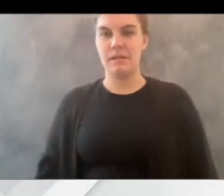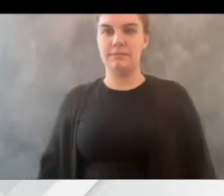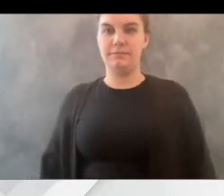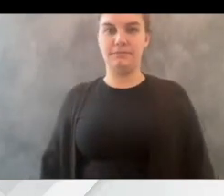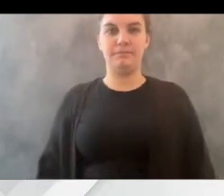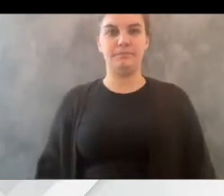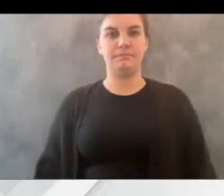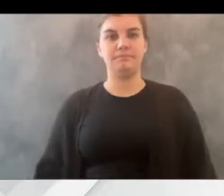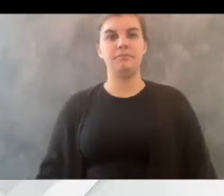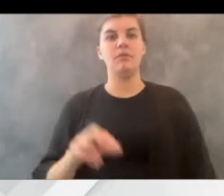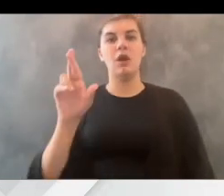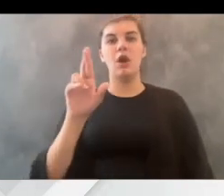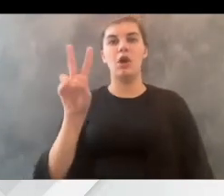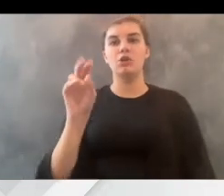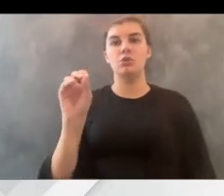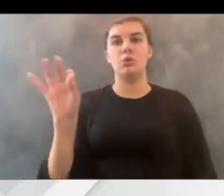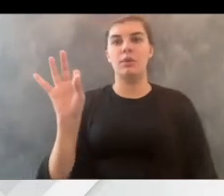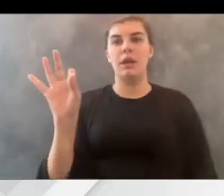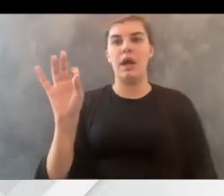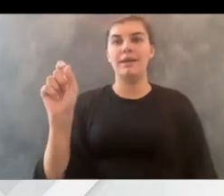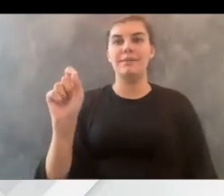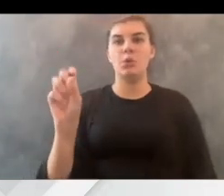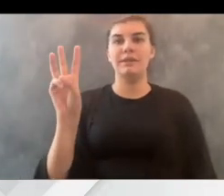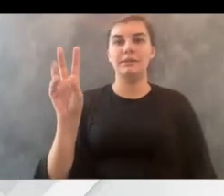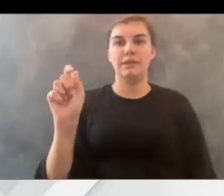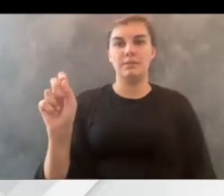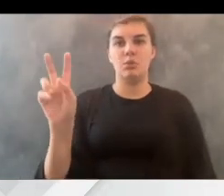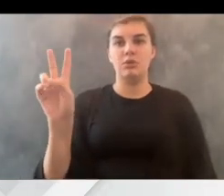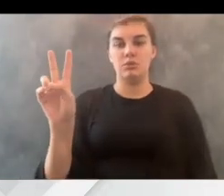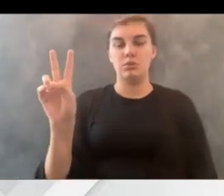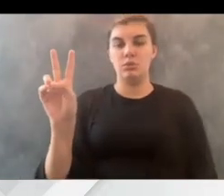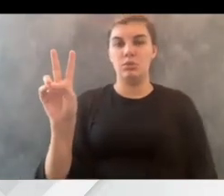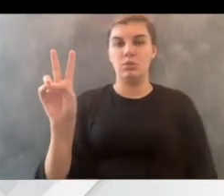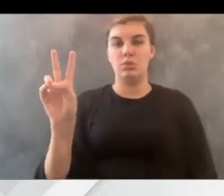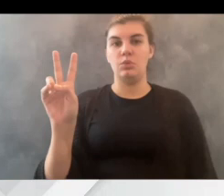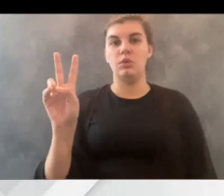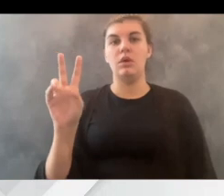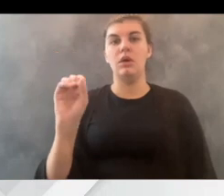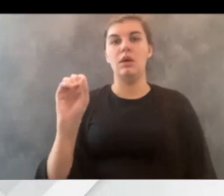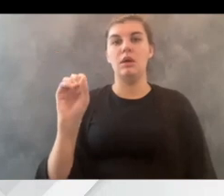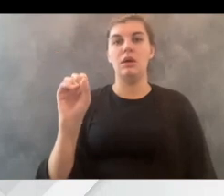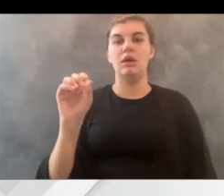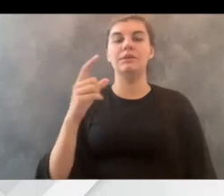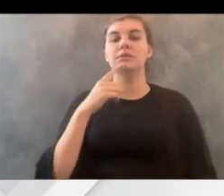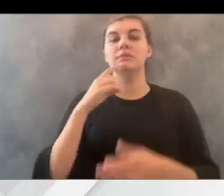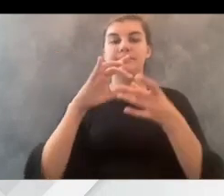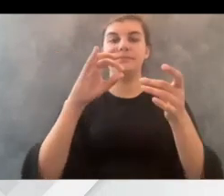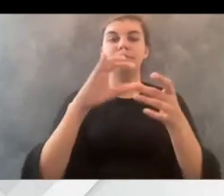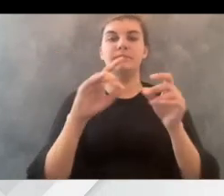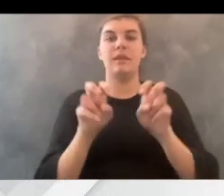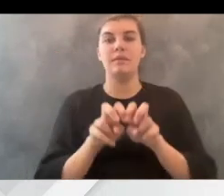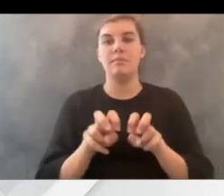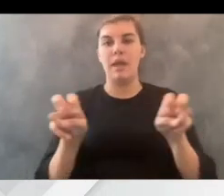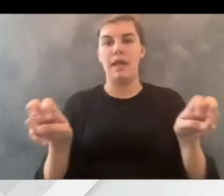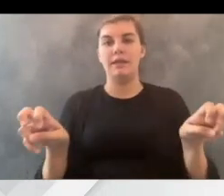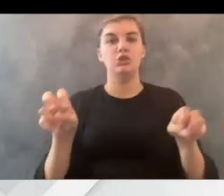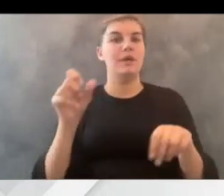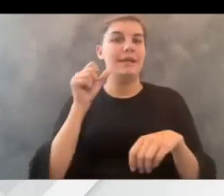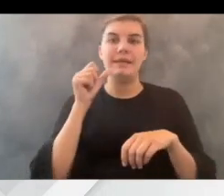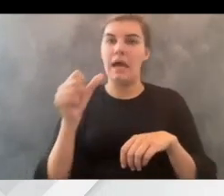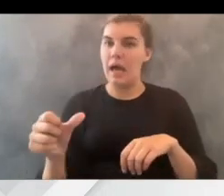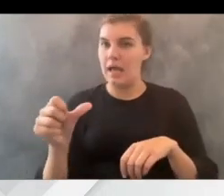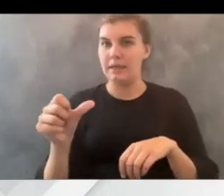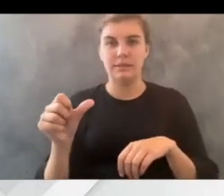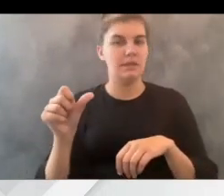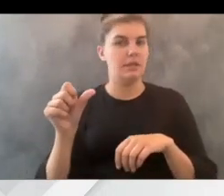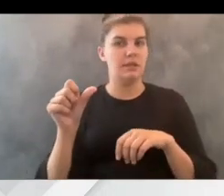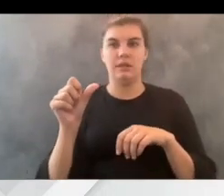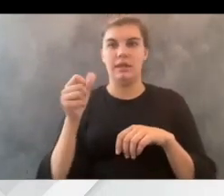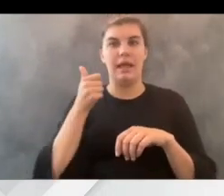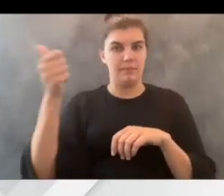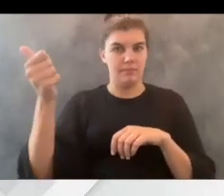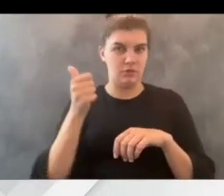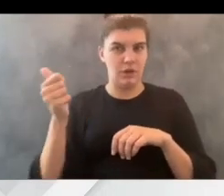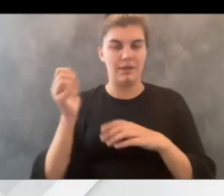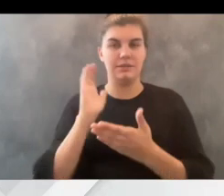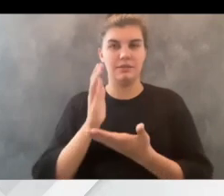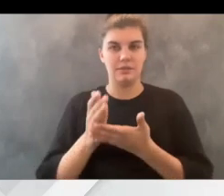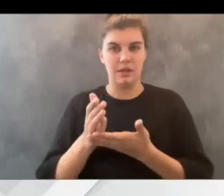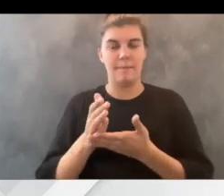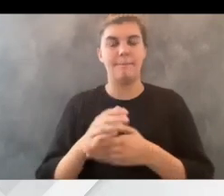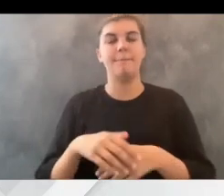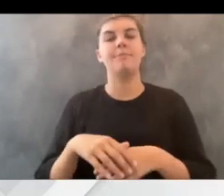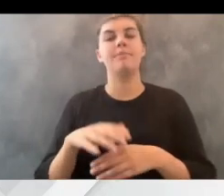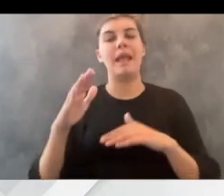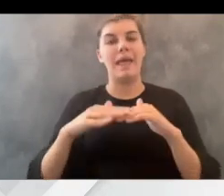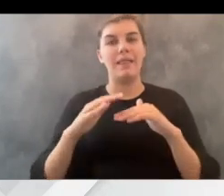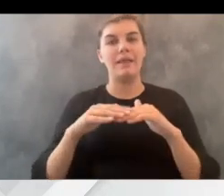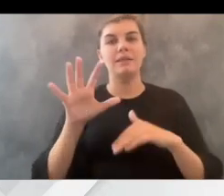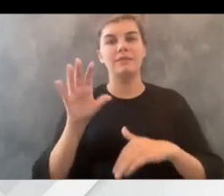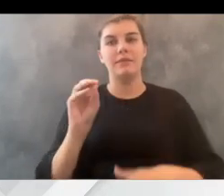R209.6.2 scopes benches not at transit stops and shelters; at least 50 percent of them, but